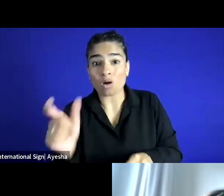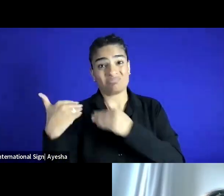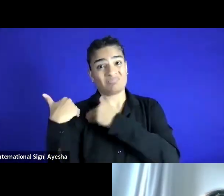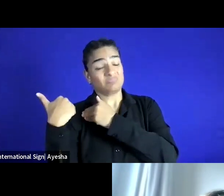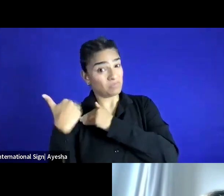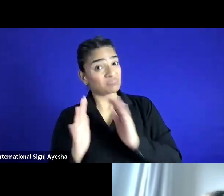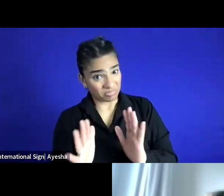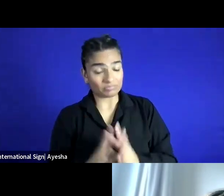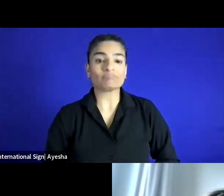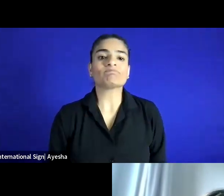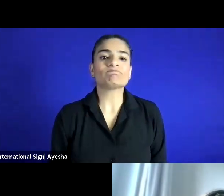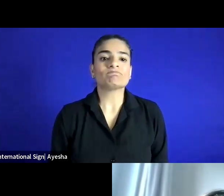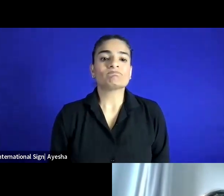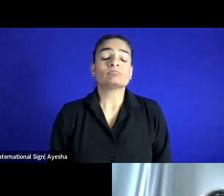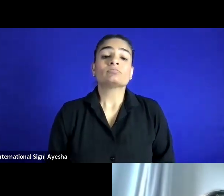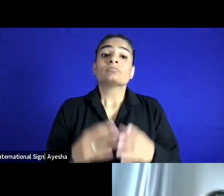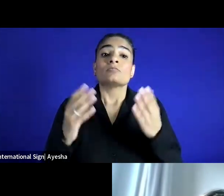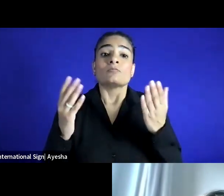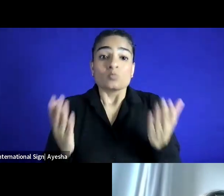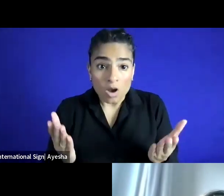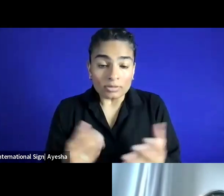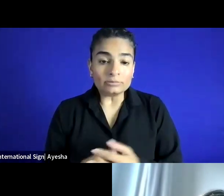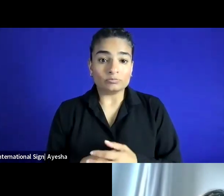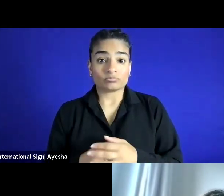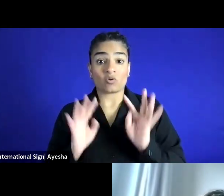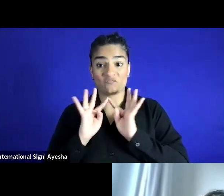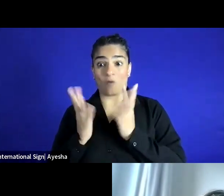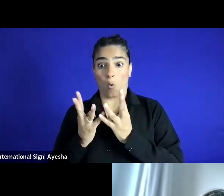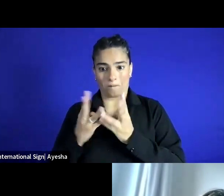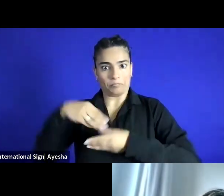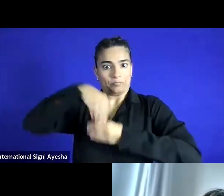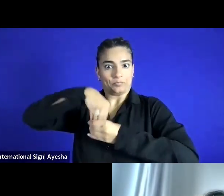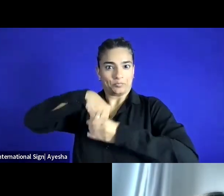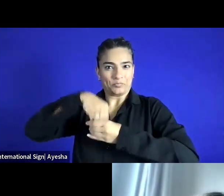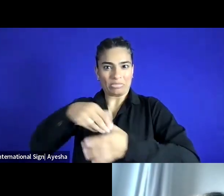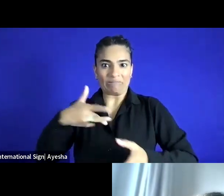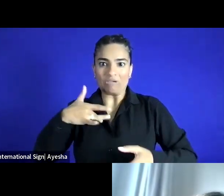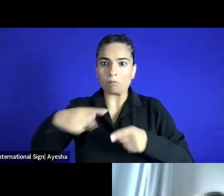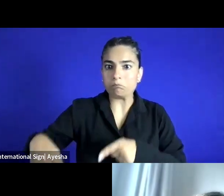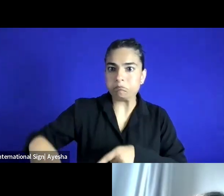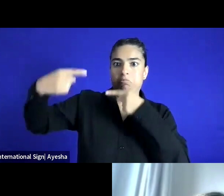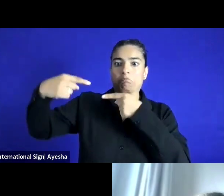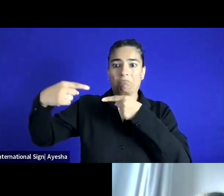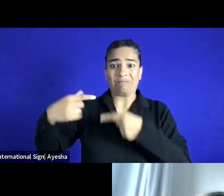itself, you have a conflict or even not a conflict. It's enough that you feel uncomfortable about something.